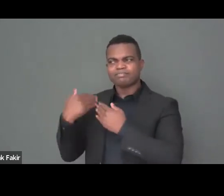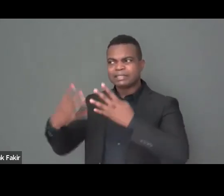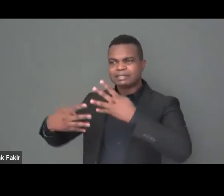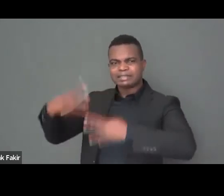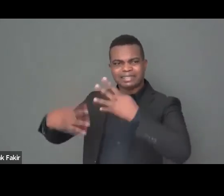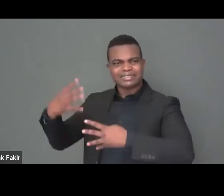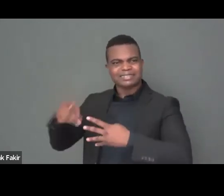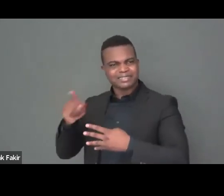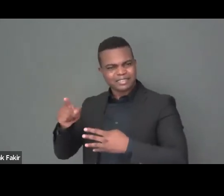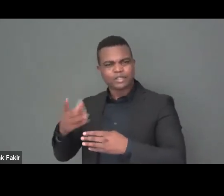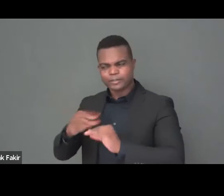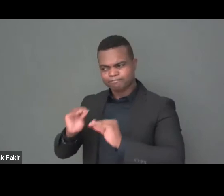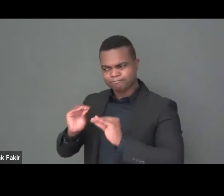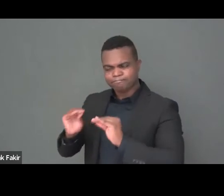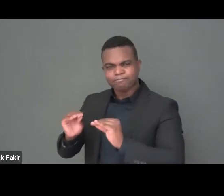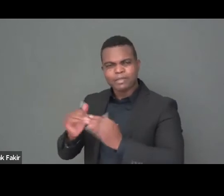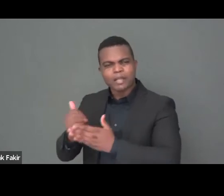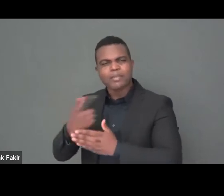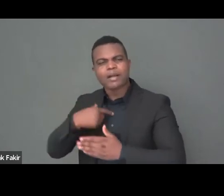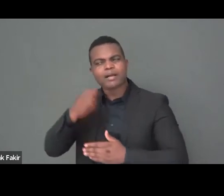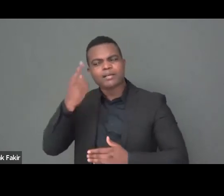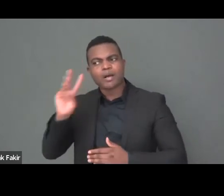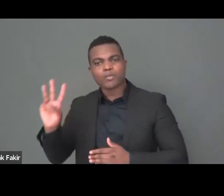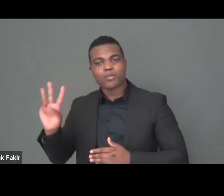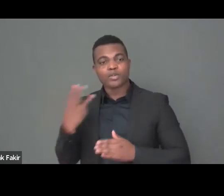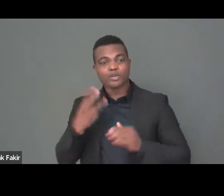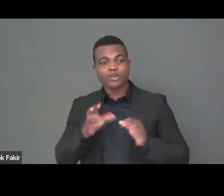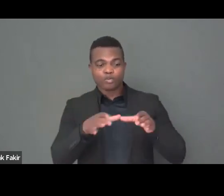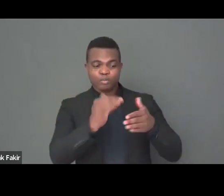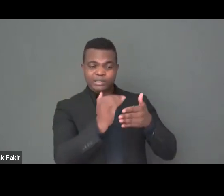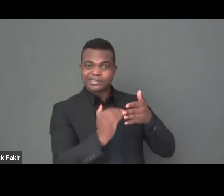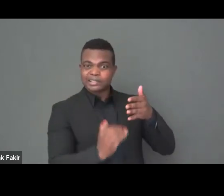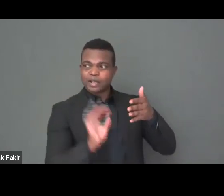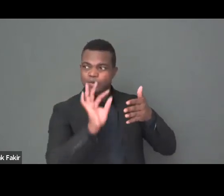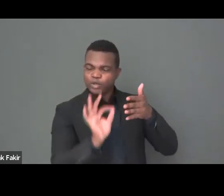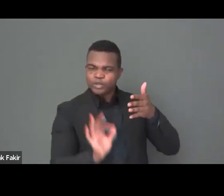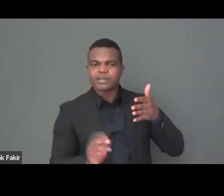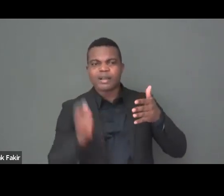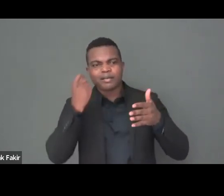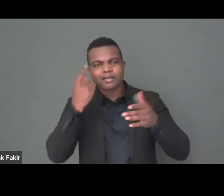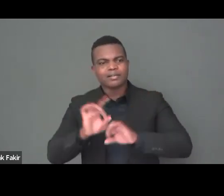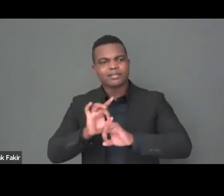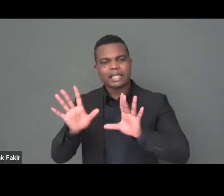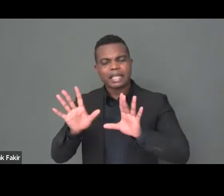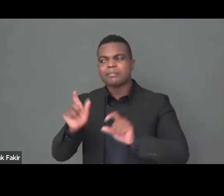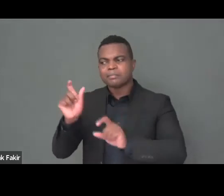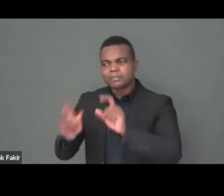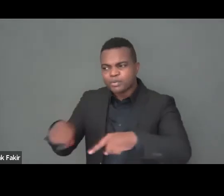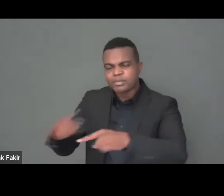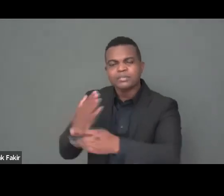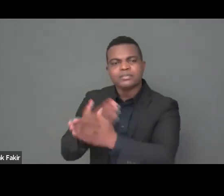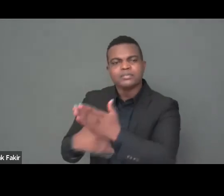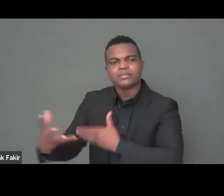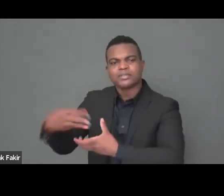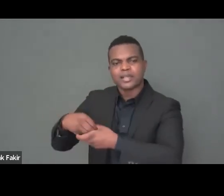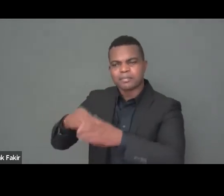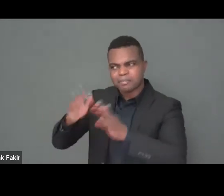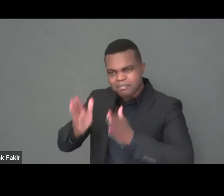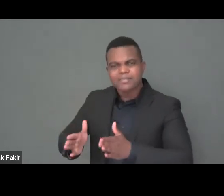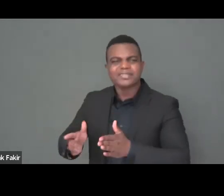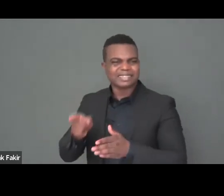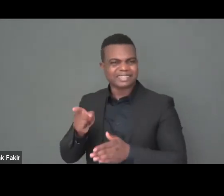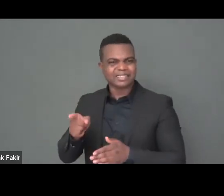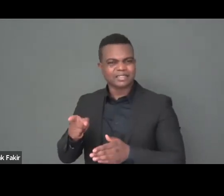Eric Ngondi: Our centers of 2019 so they can your population in housing census was carried out in August 2019.